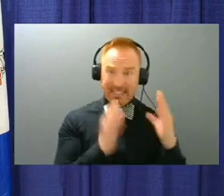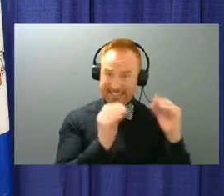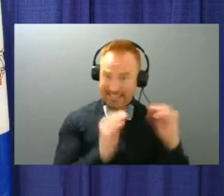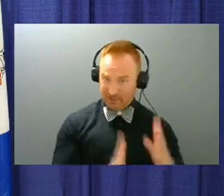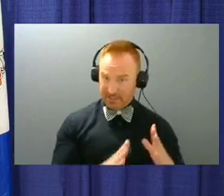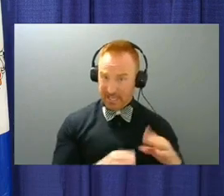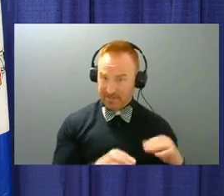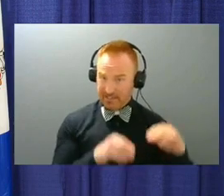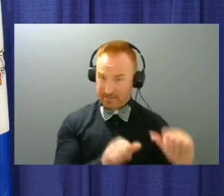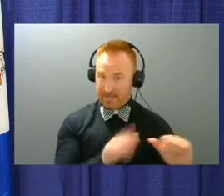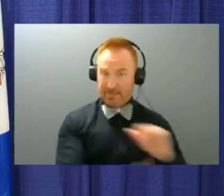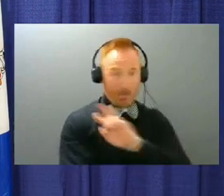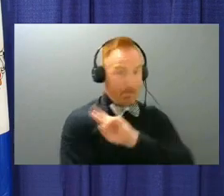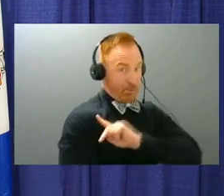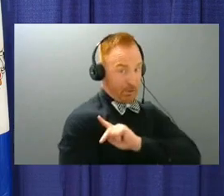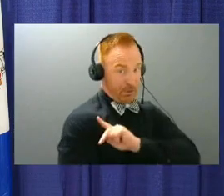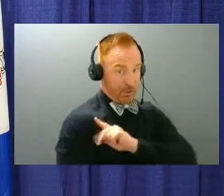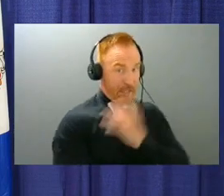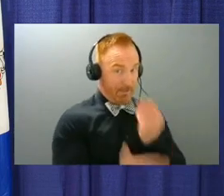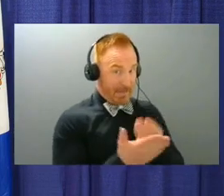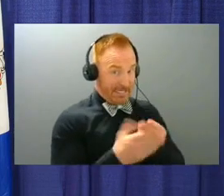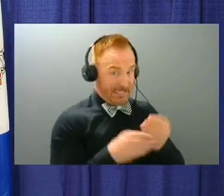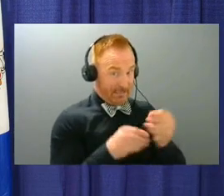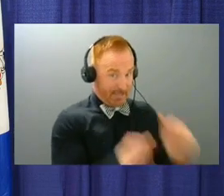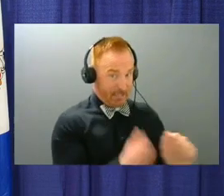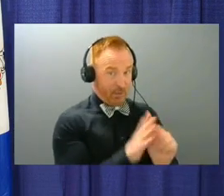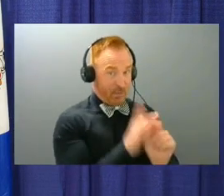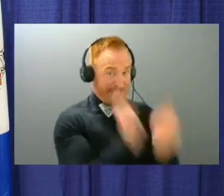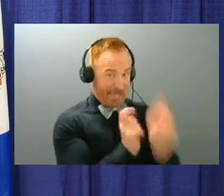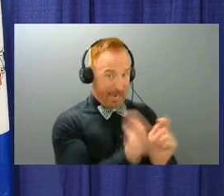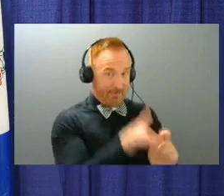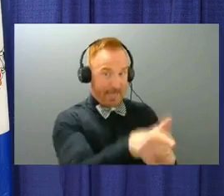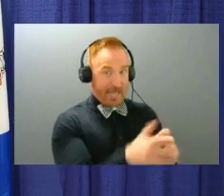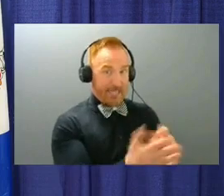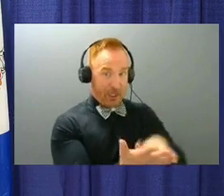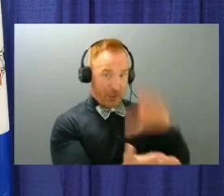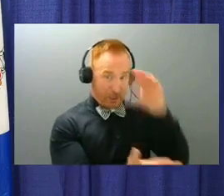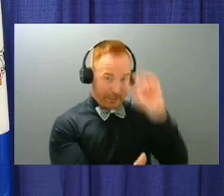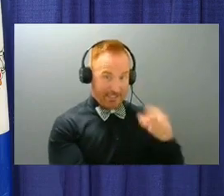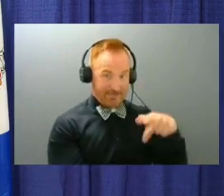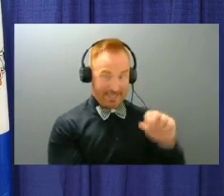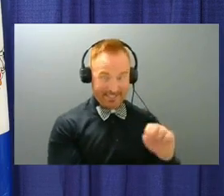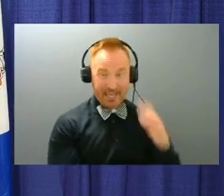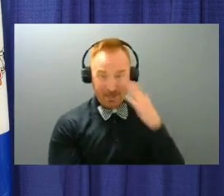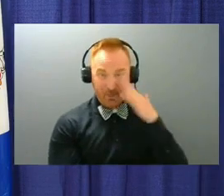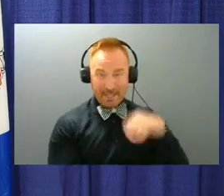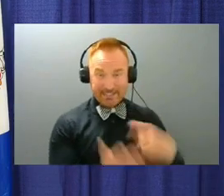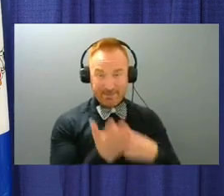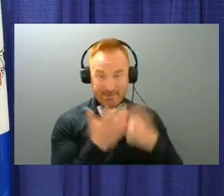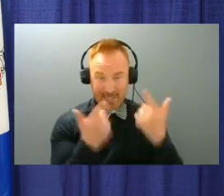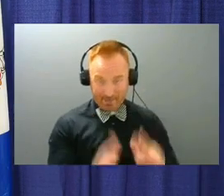changes -- teachers have spent their own personal money adapting learning spaces, as I know sometimes happens even